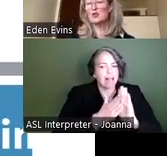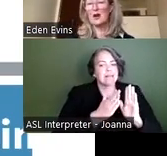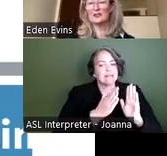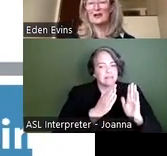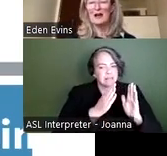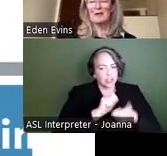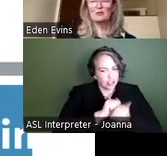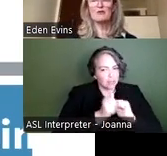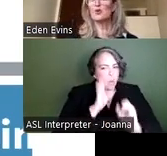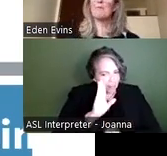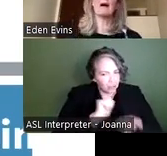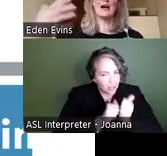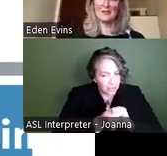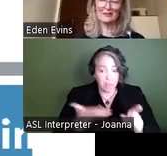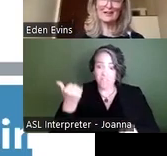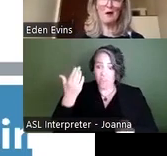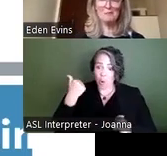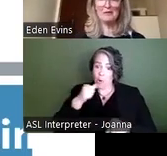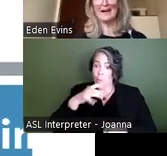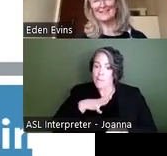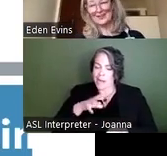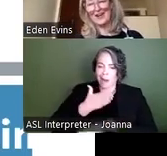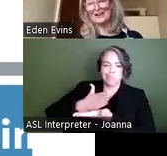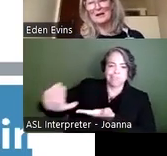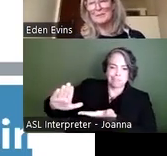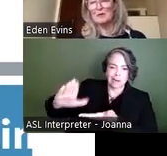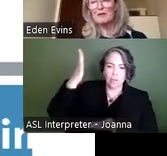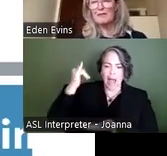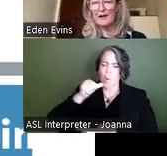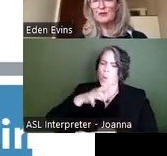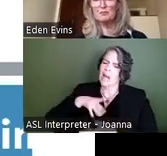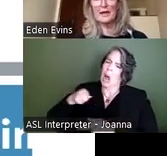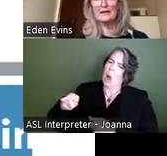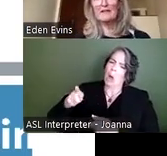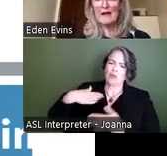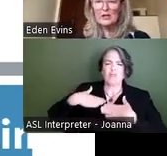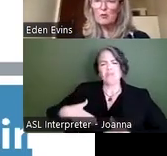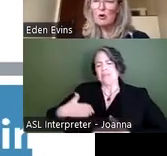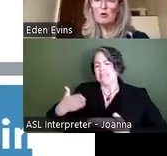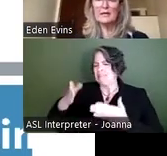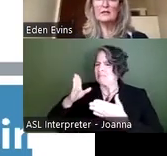trials because we were “too biologically complex,” right, but funders played an invaluable role in